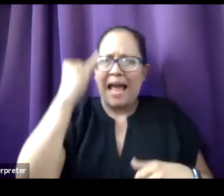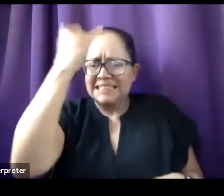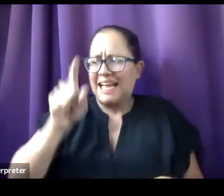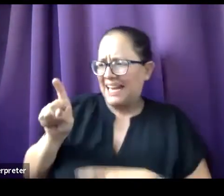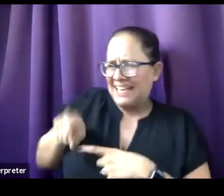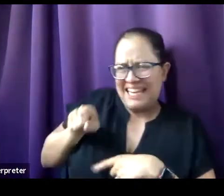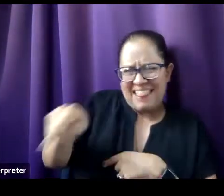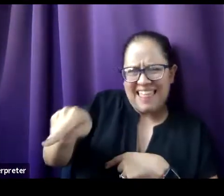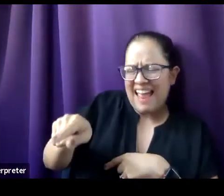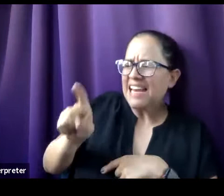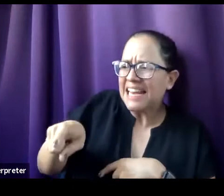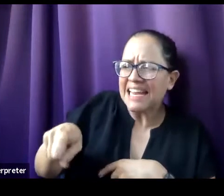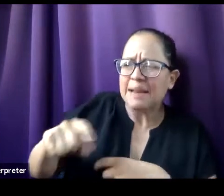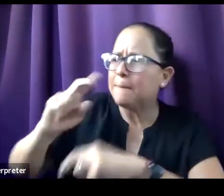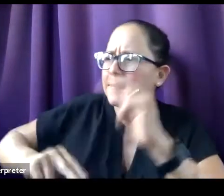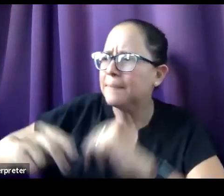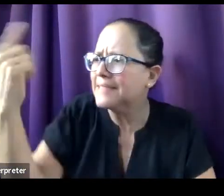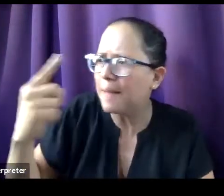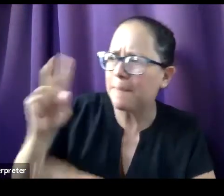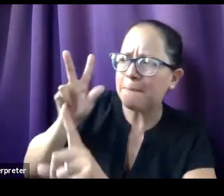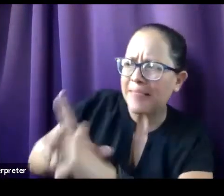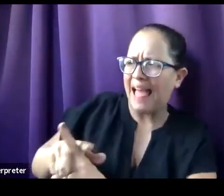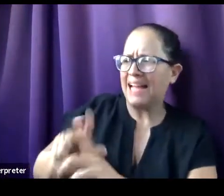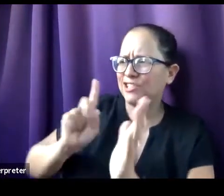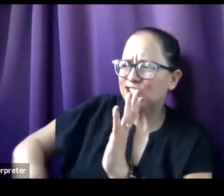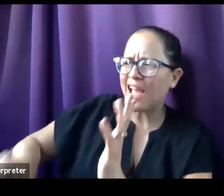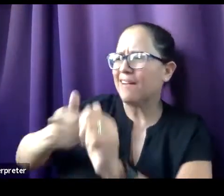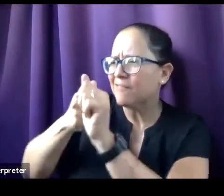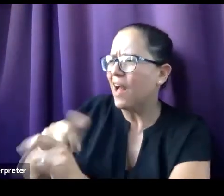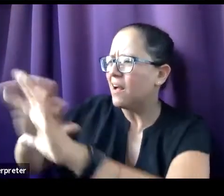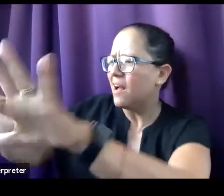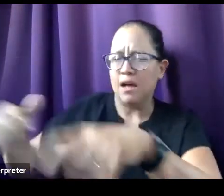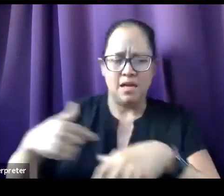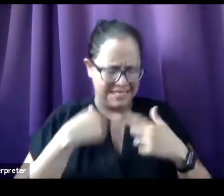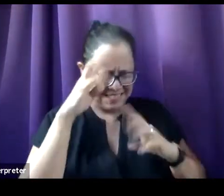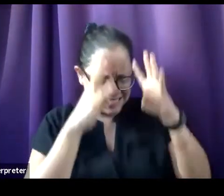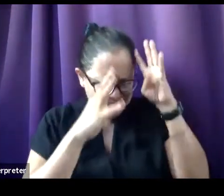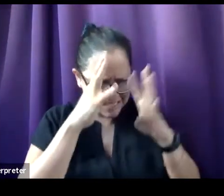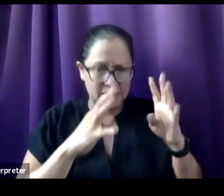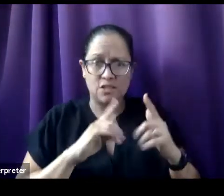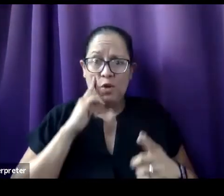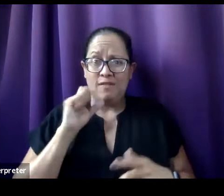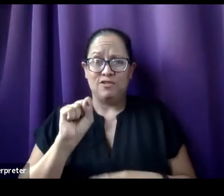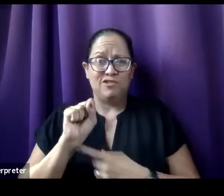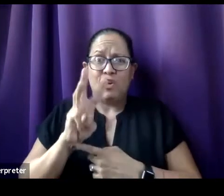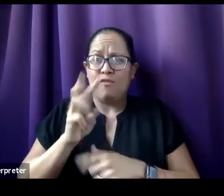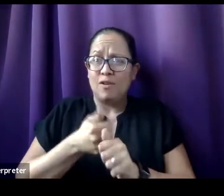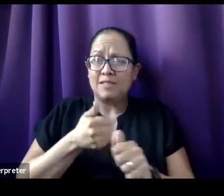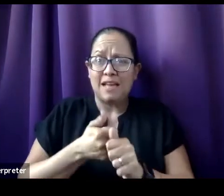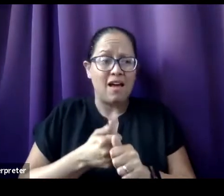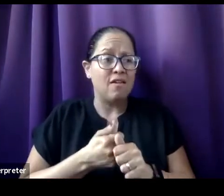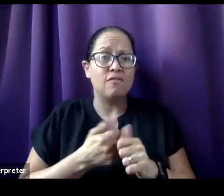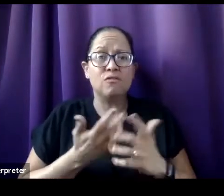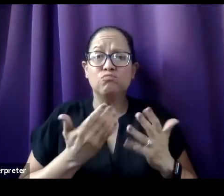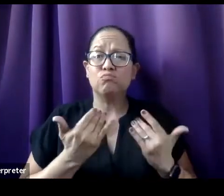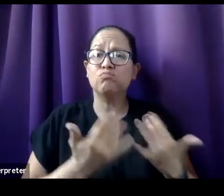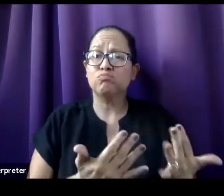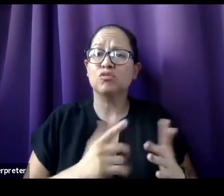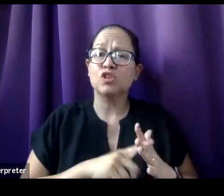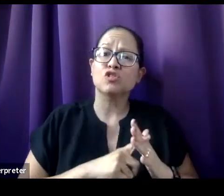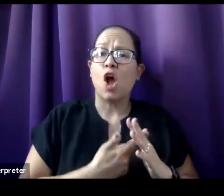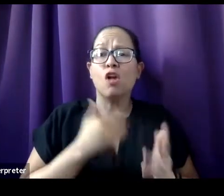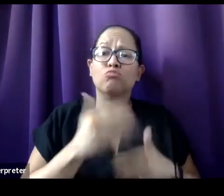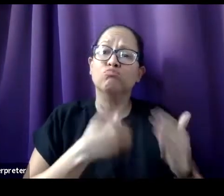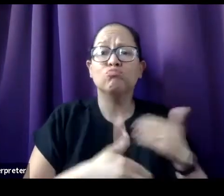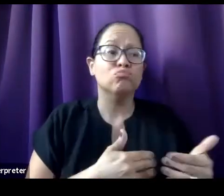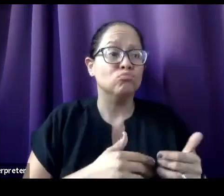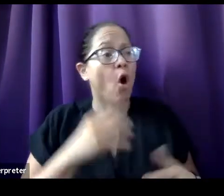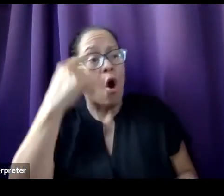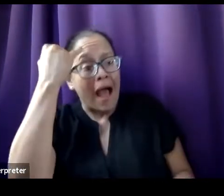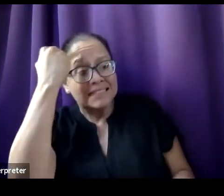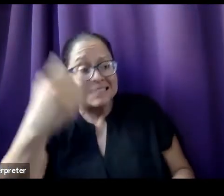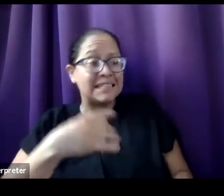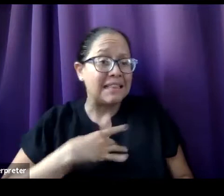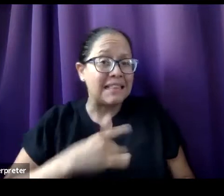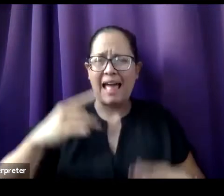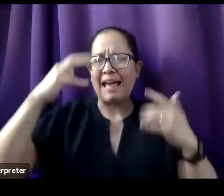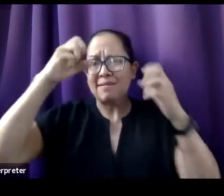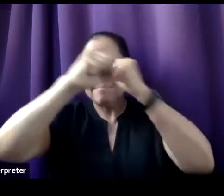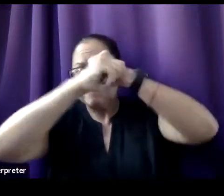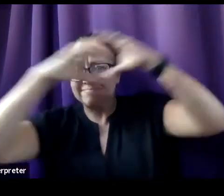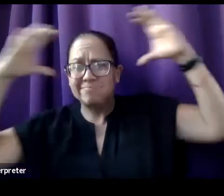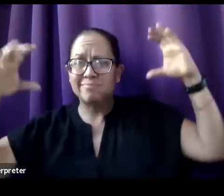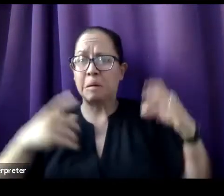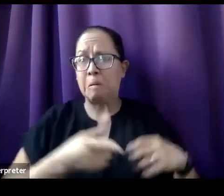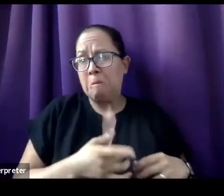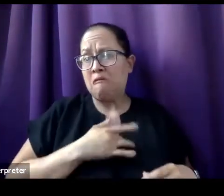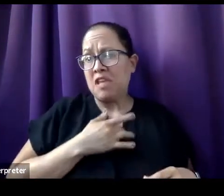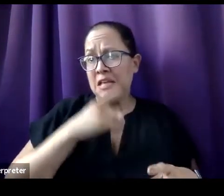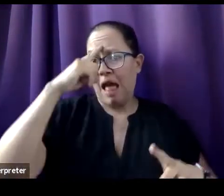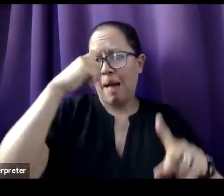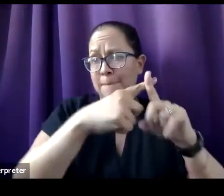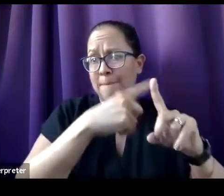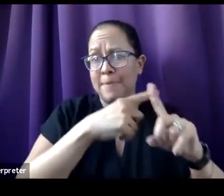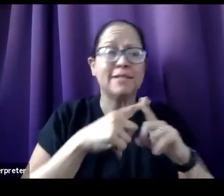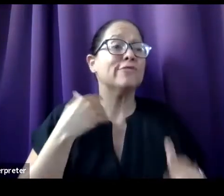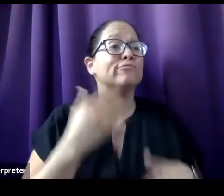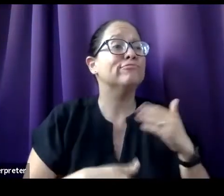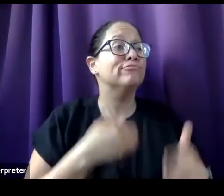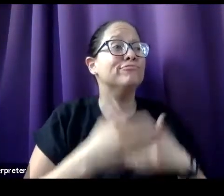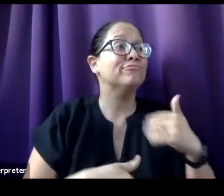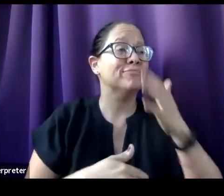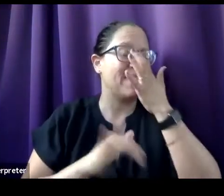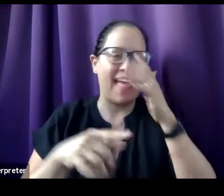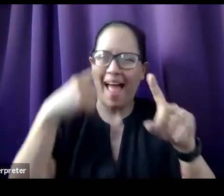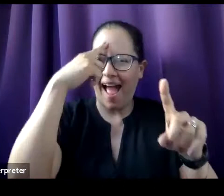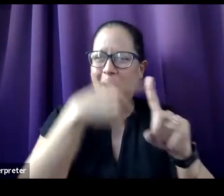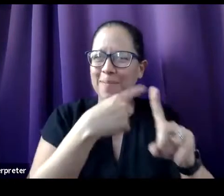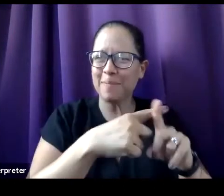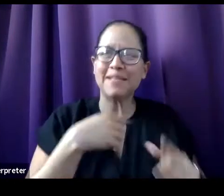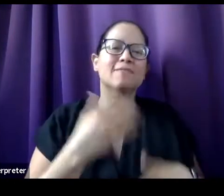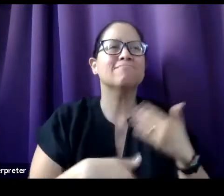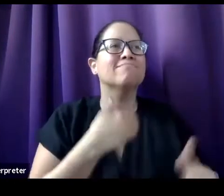Because the medium of software is tractable, we expect a few difficulties and implementation. Hence, our pervasive optimism, because our ideas of faulty, we have bugs, hence our optimism is unjustified.